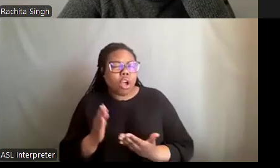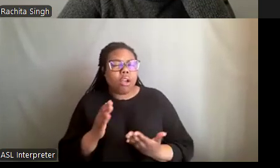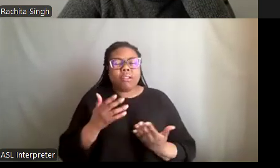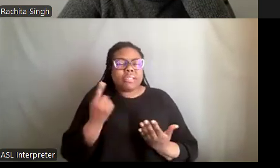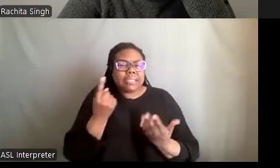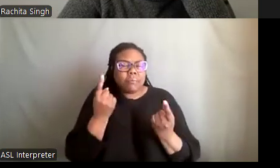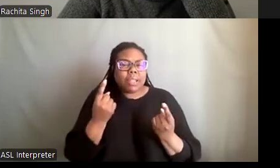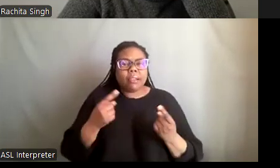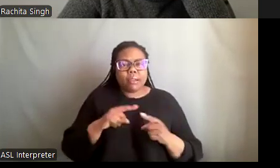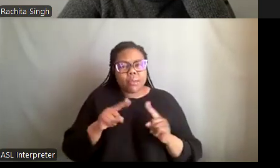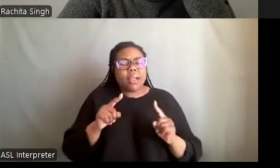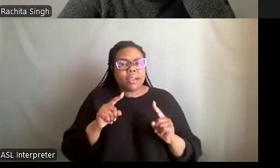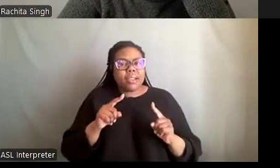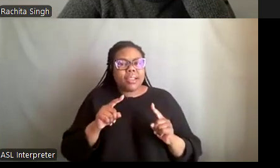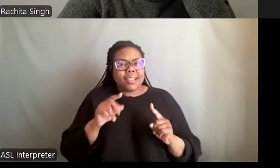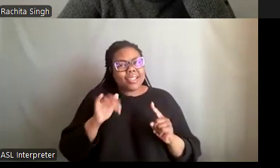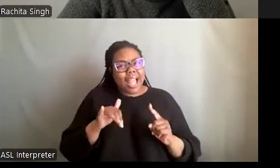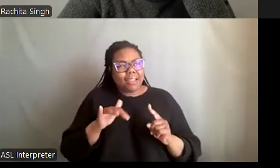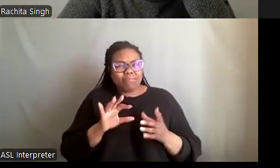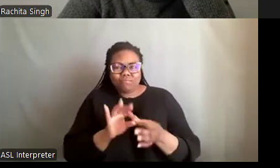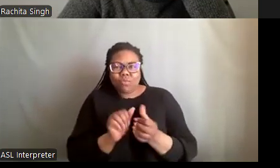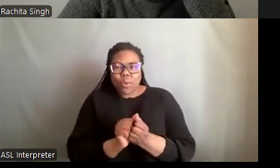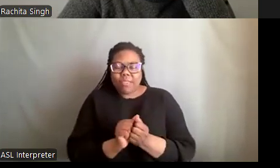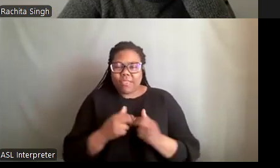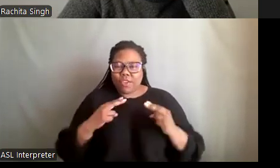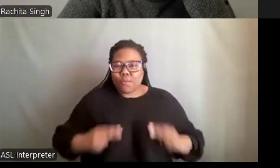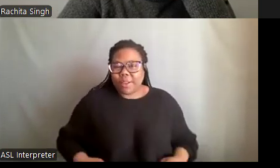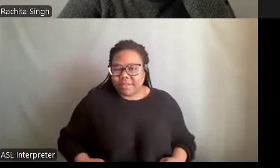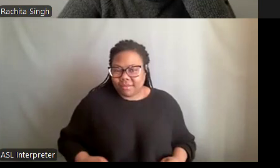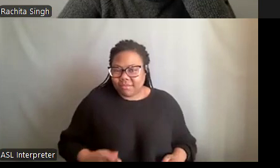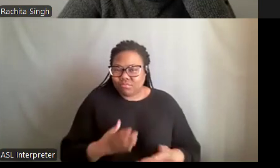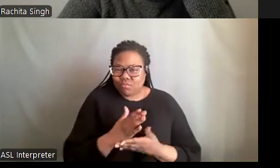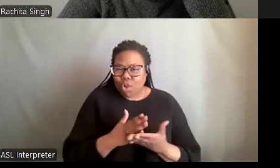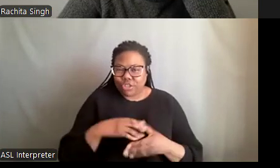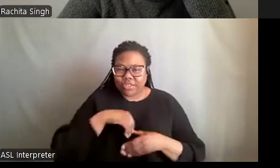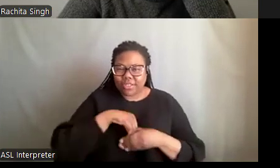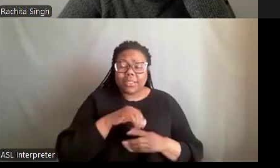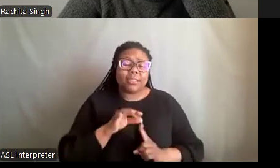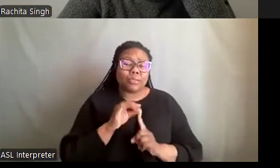somebody a funny story or song . These things. But they do kind of speak to the